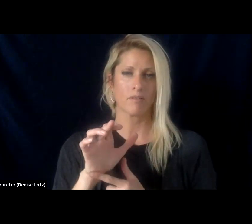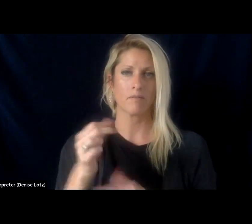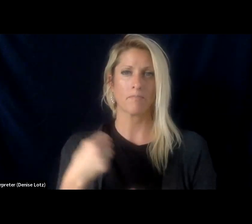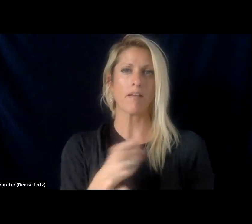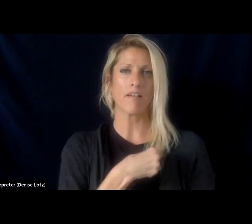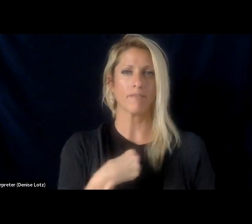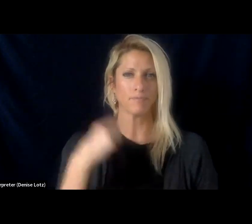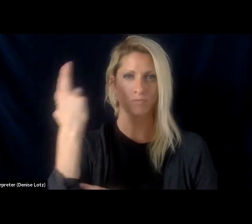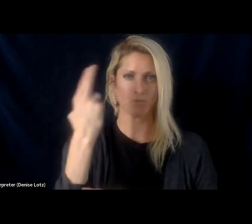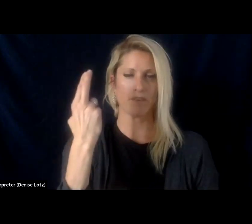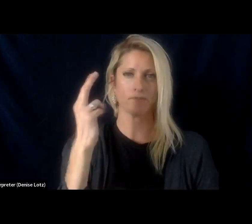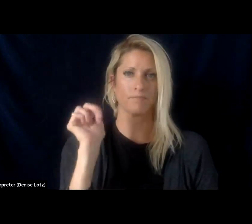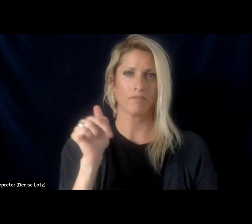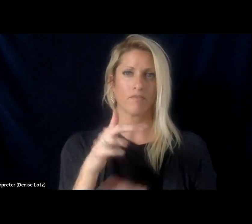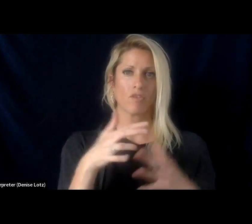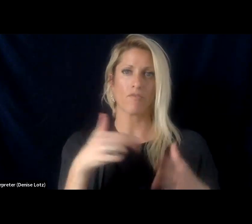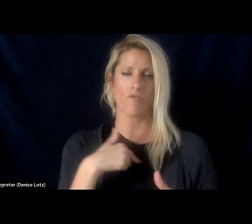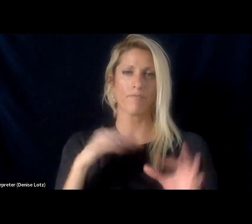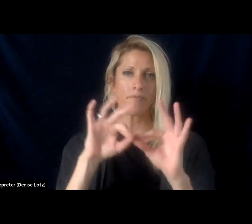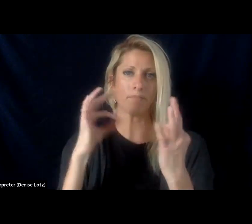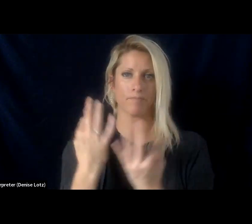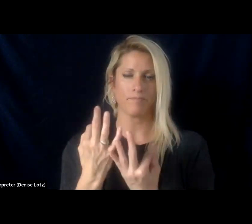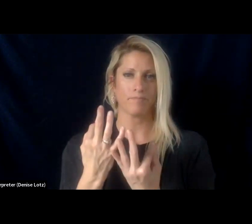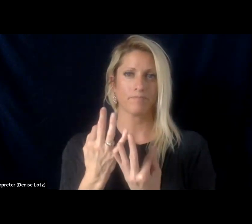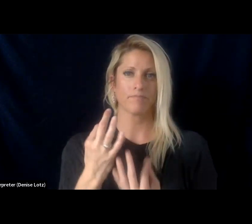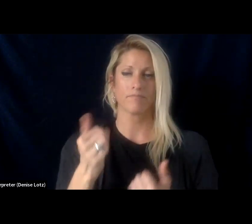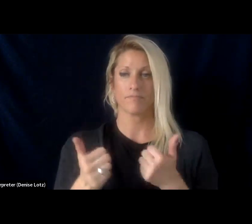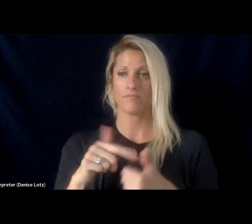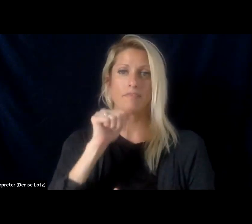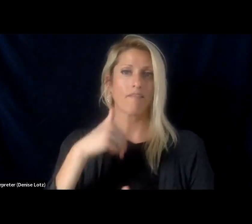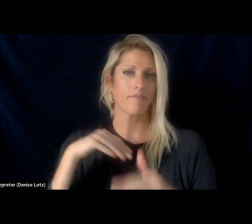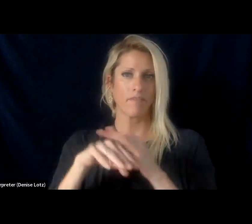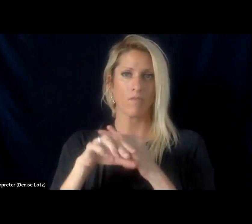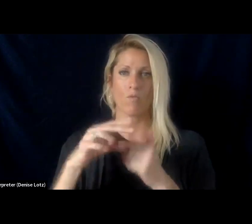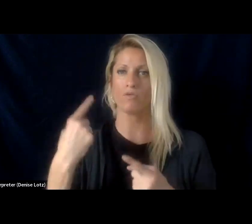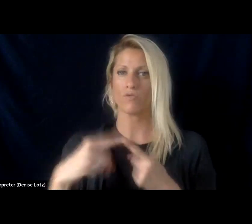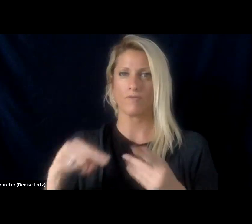that a lot of our families either did not have access, or cannot afford access, mostly